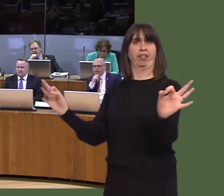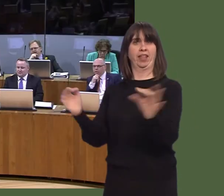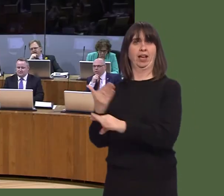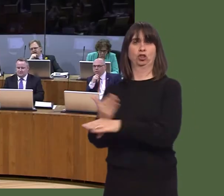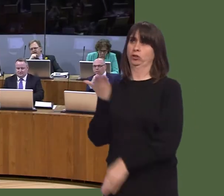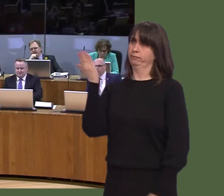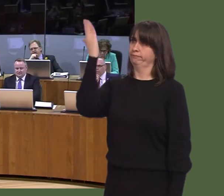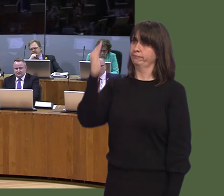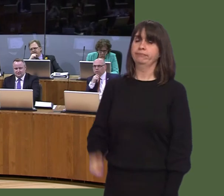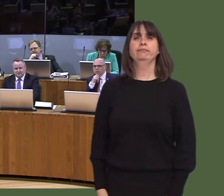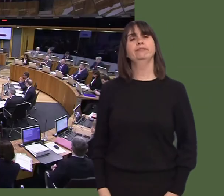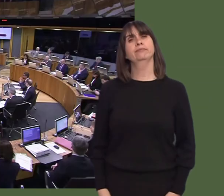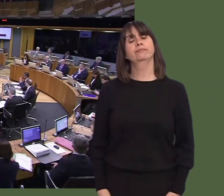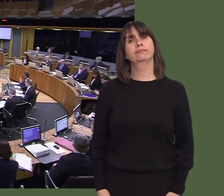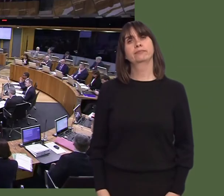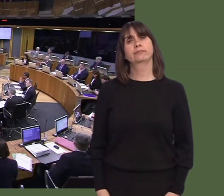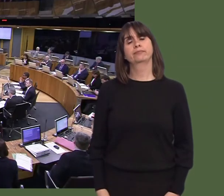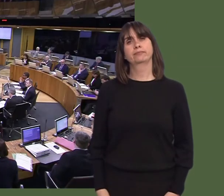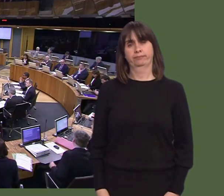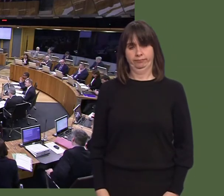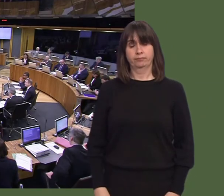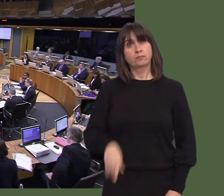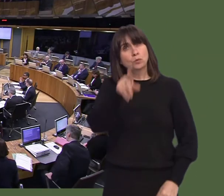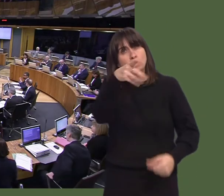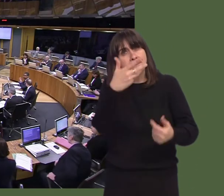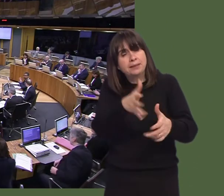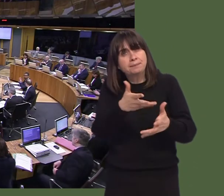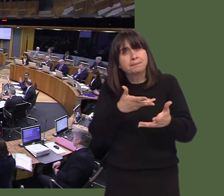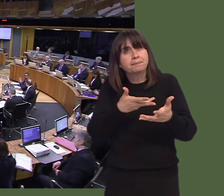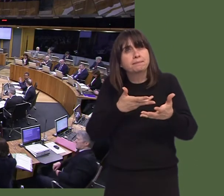I really would appreciateóas I'm sure would many Members in this institution, along with